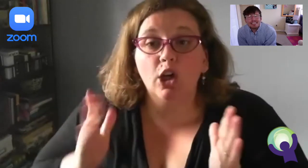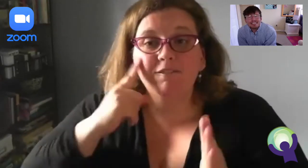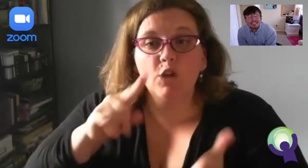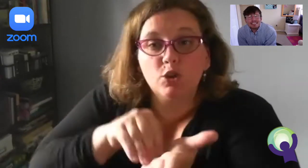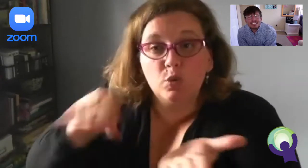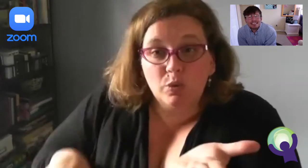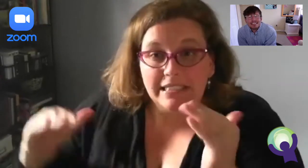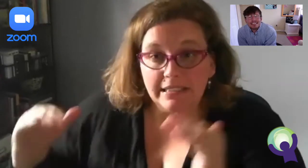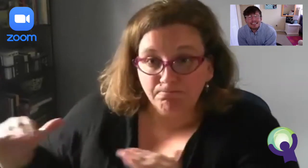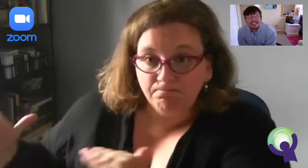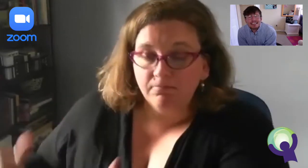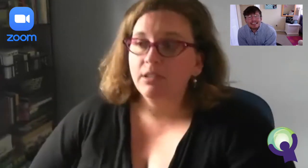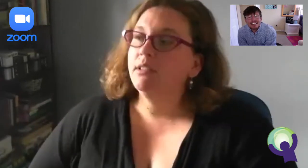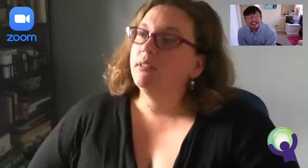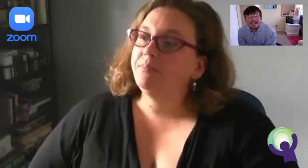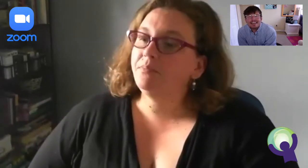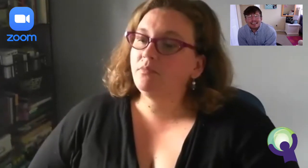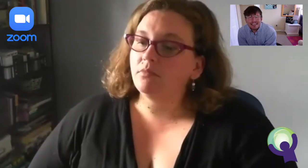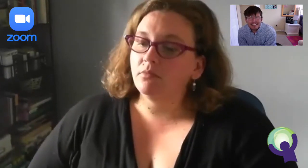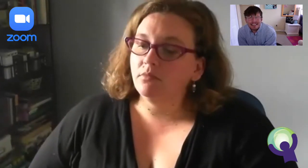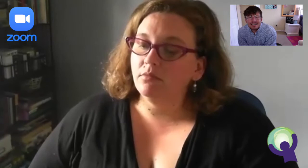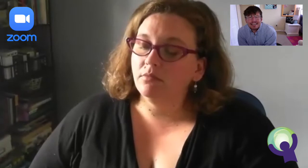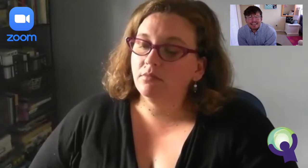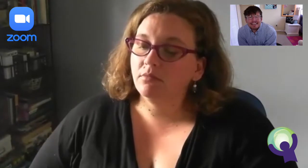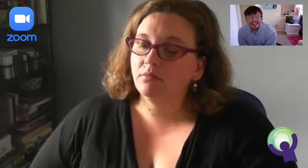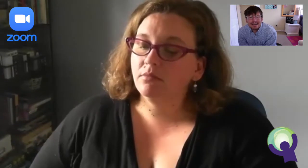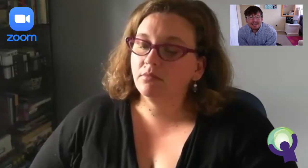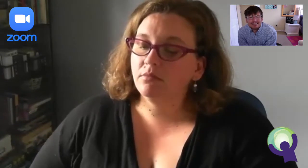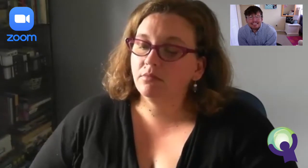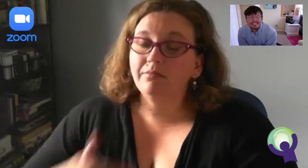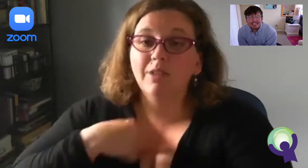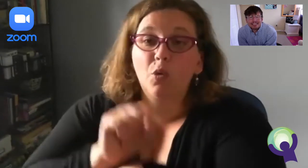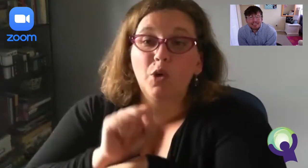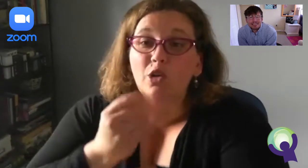i was a science tutor for students